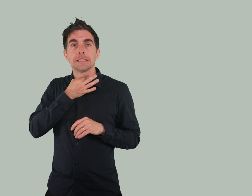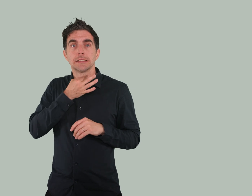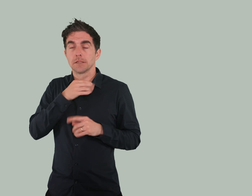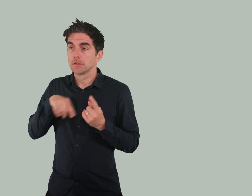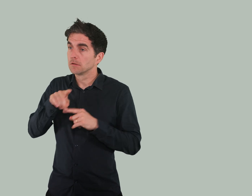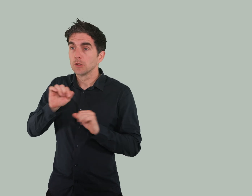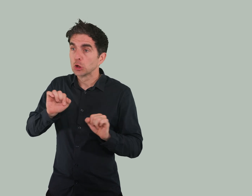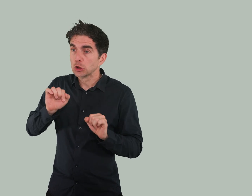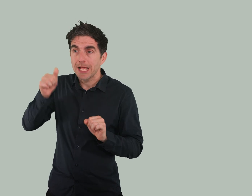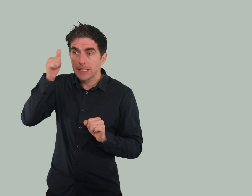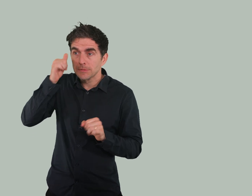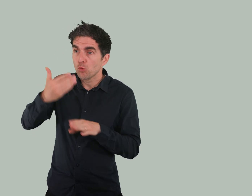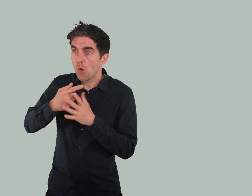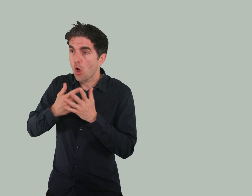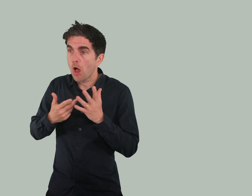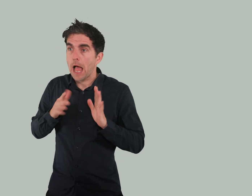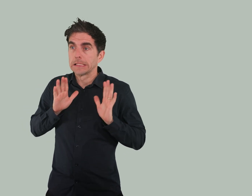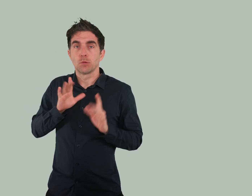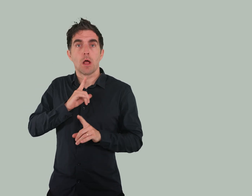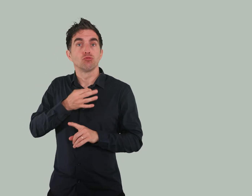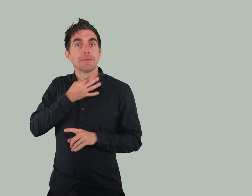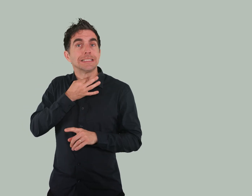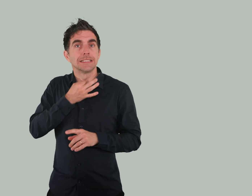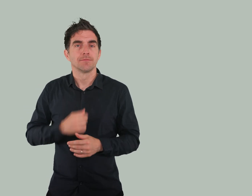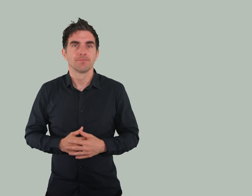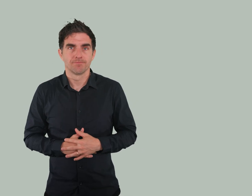in taking on inexperienced workers.